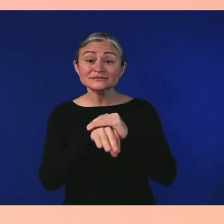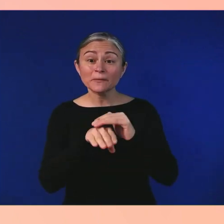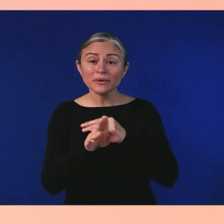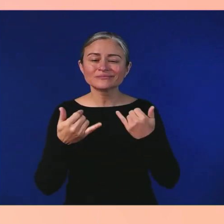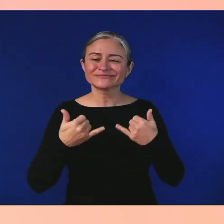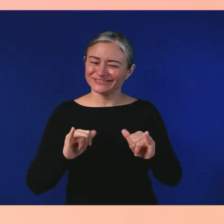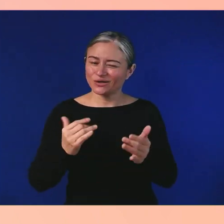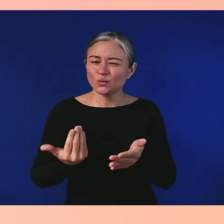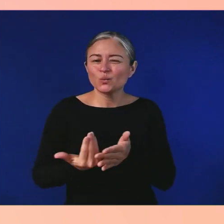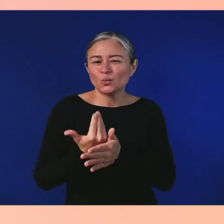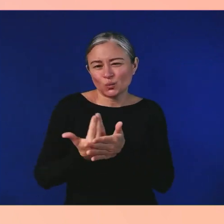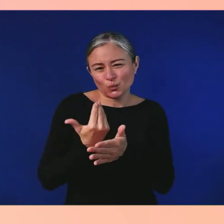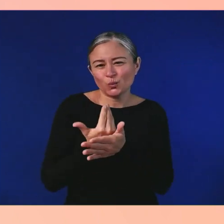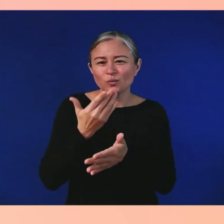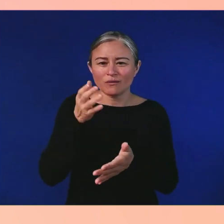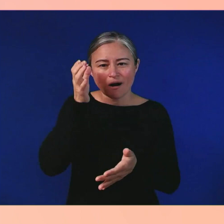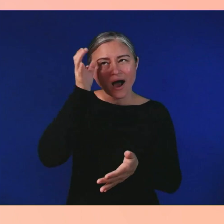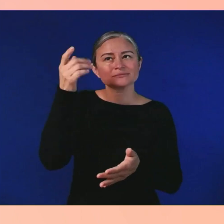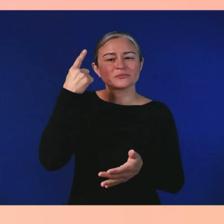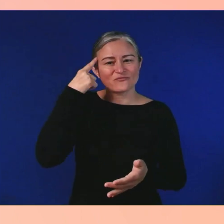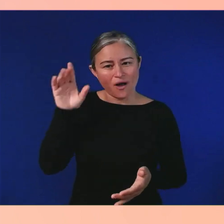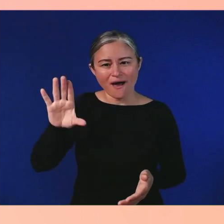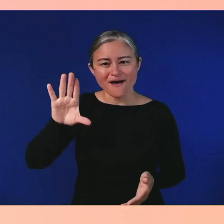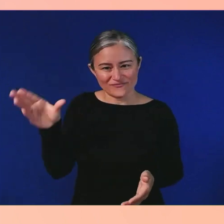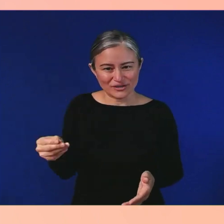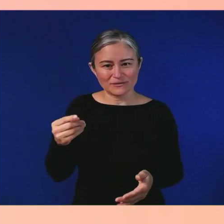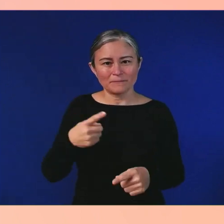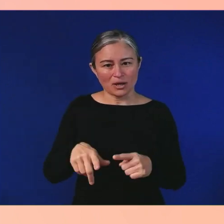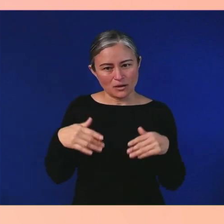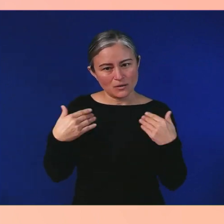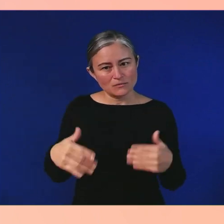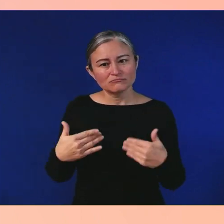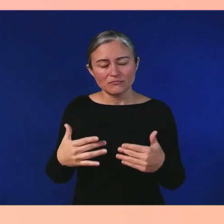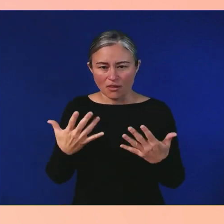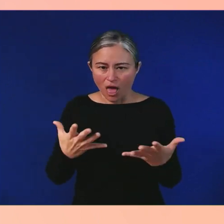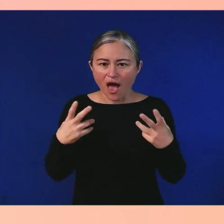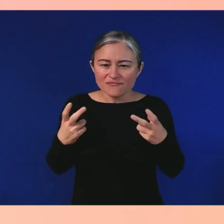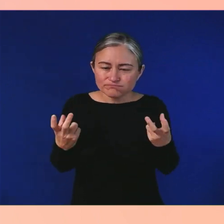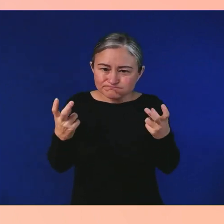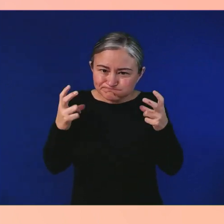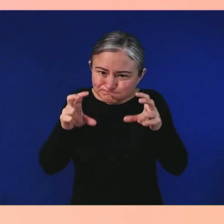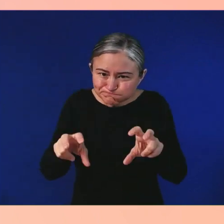been a lot of investments in disability, but the digital part of it has been missing.